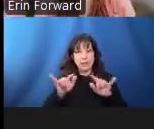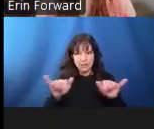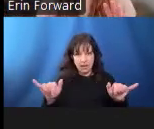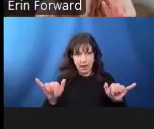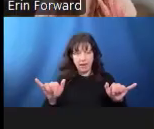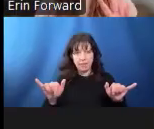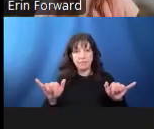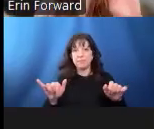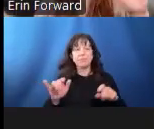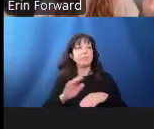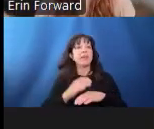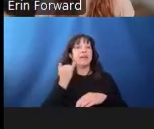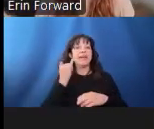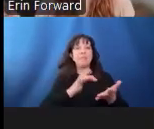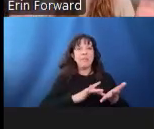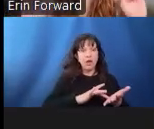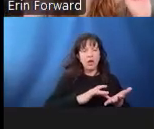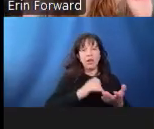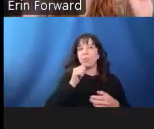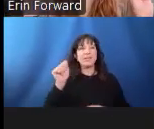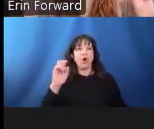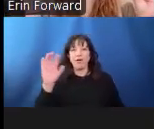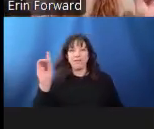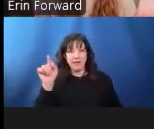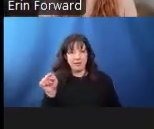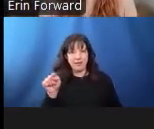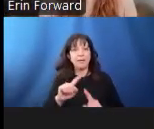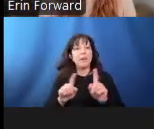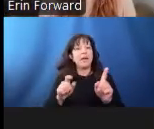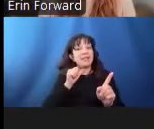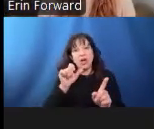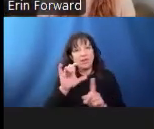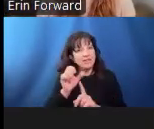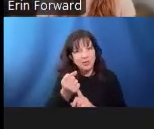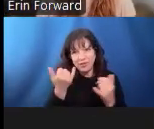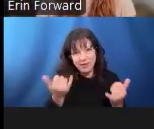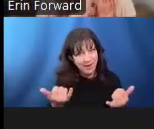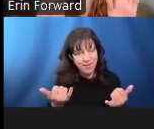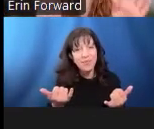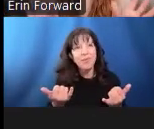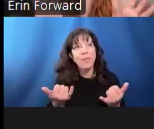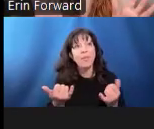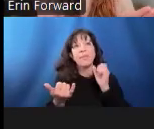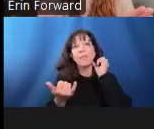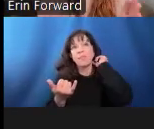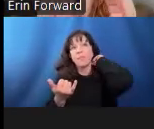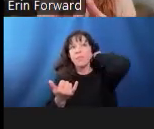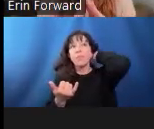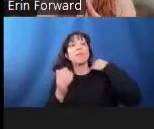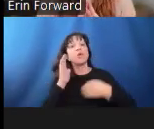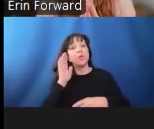anything medical going on. It wasn't arfid. That is not the case anymore, and you will work with children that will qualify